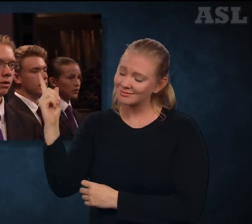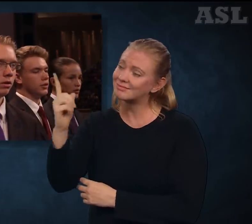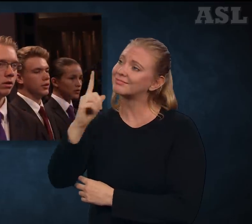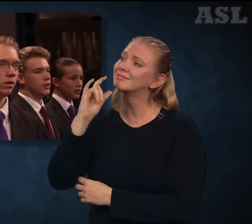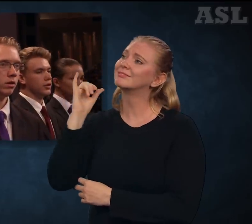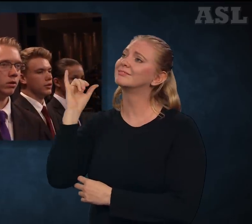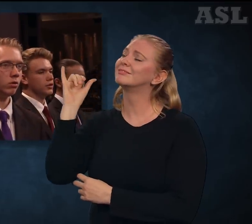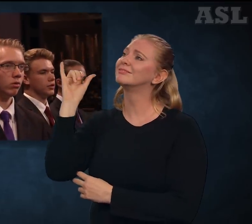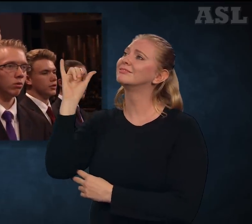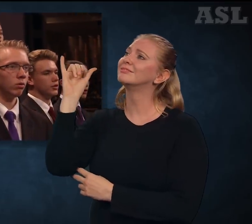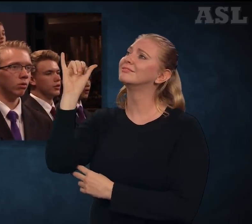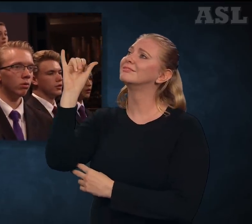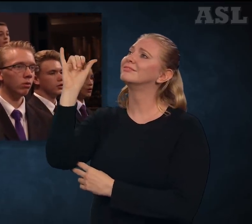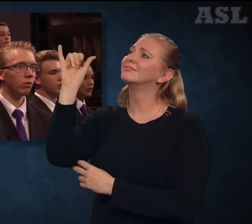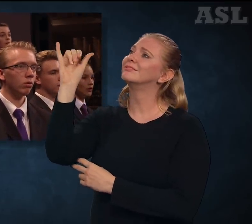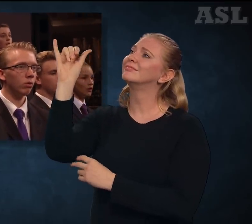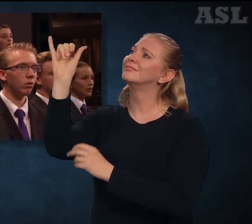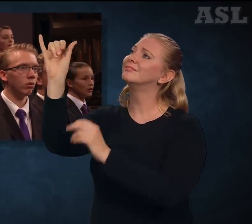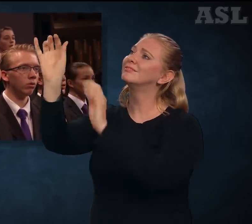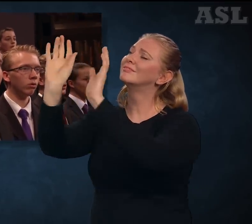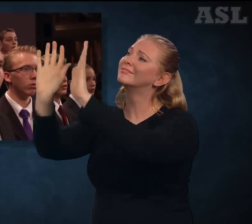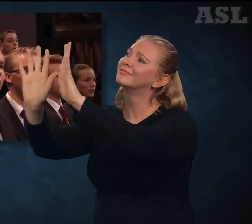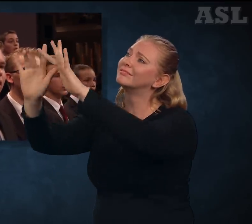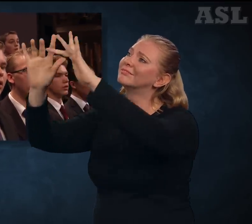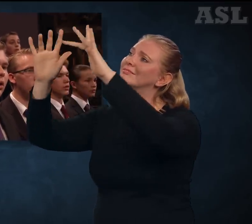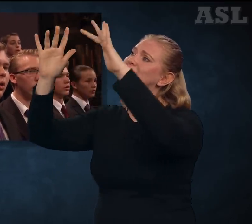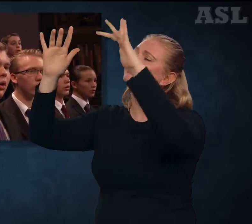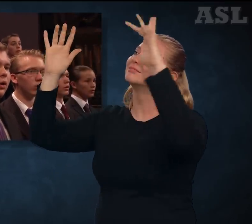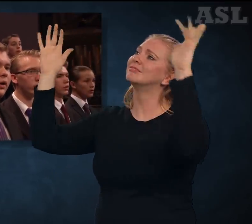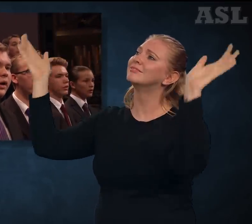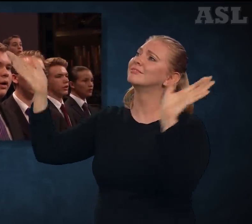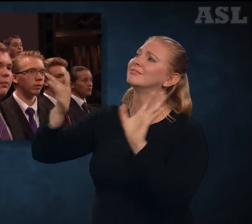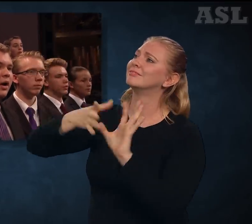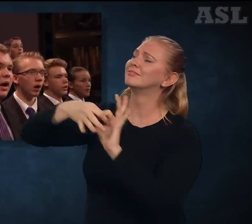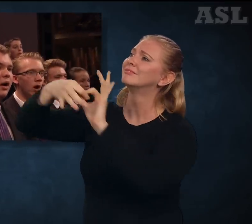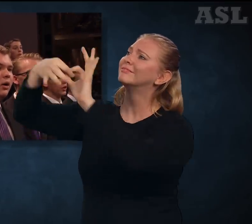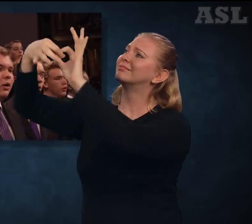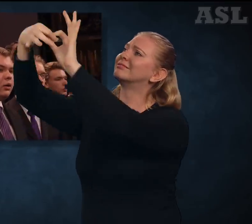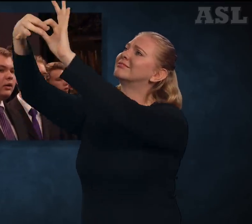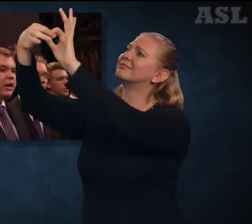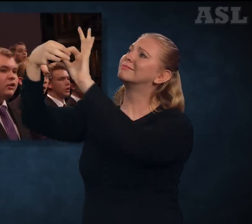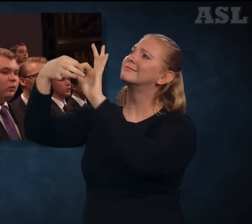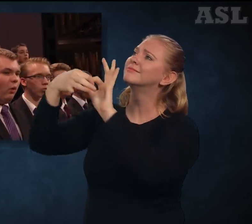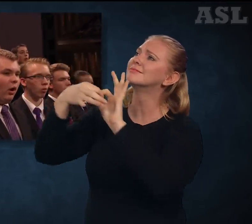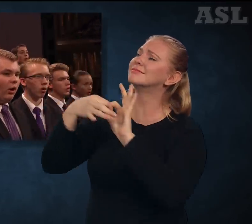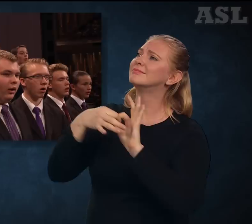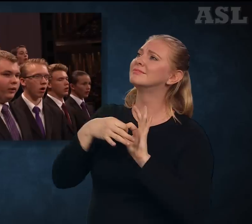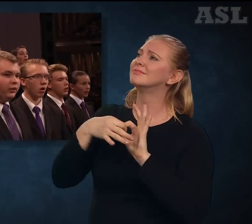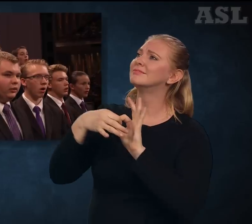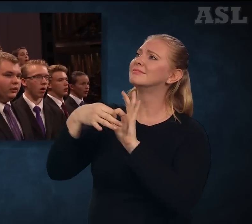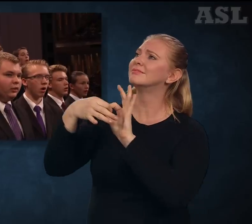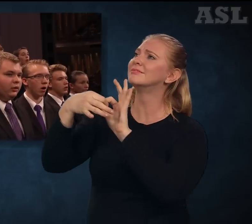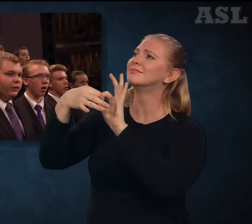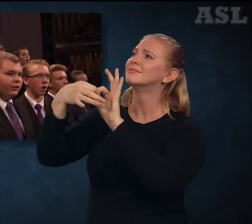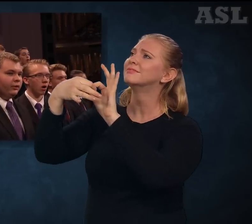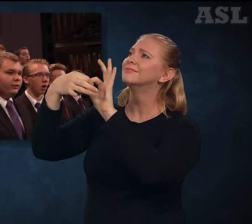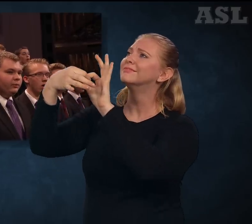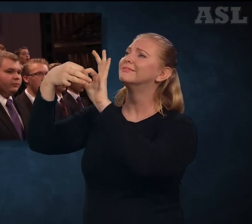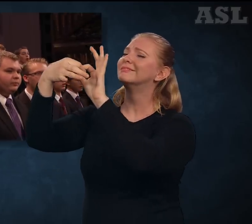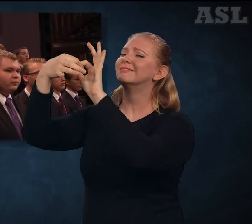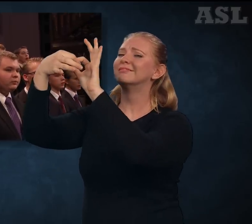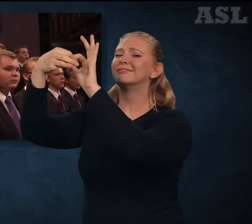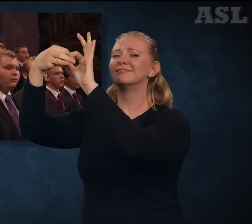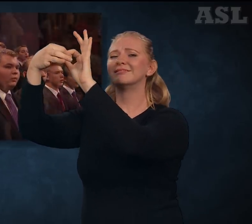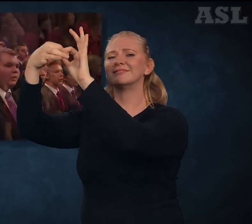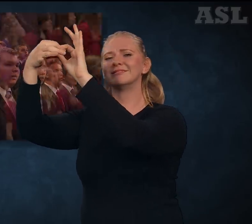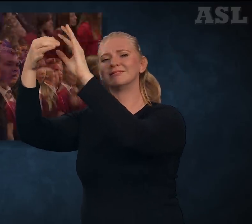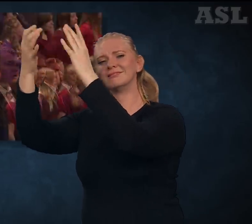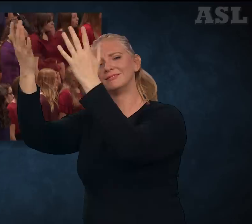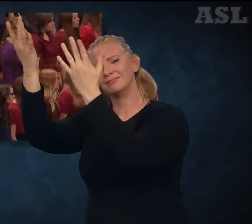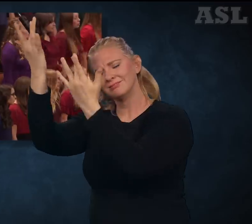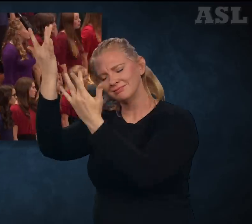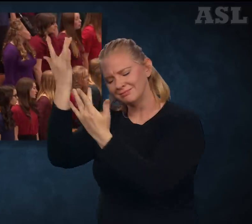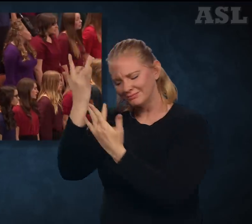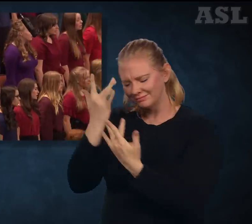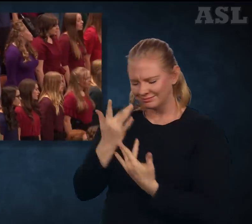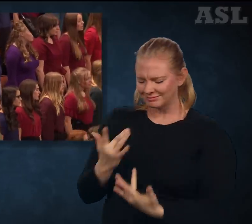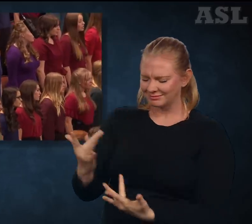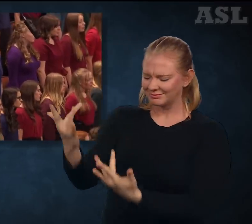ETERNAL GLORY BOUND AS ONE!